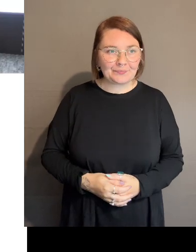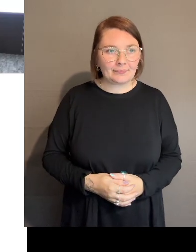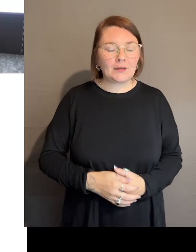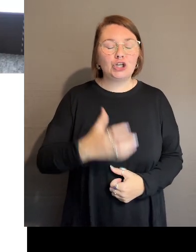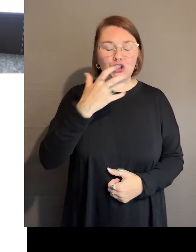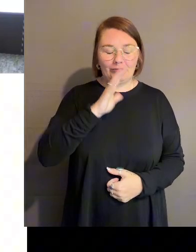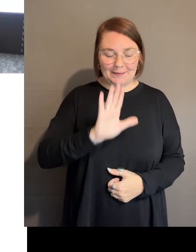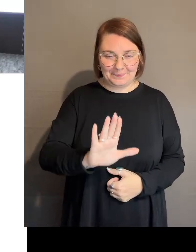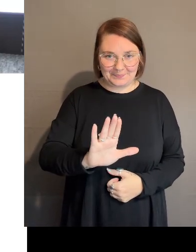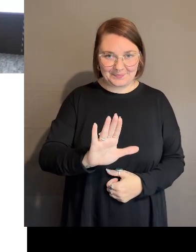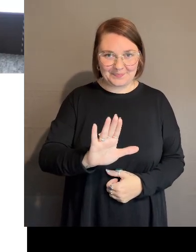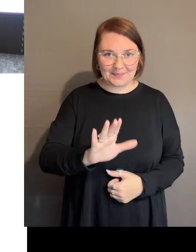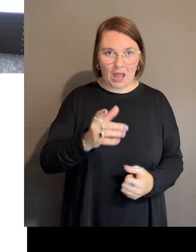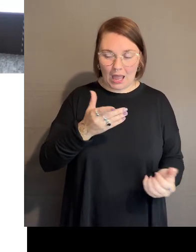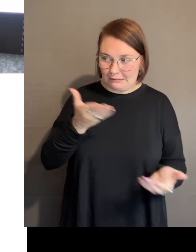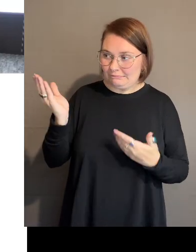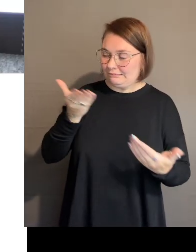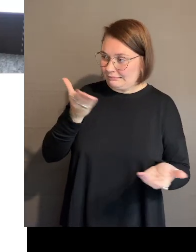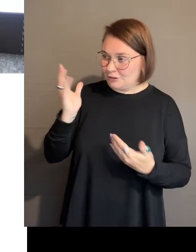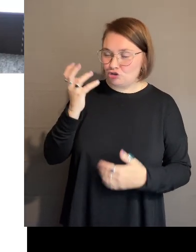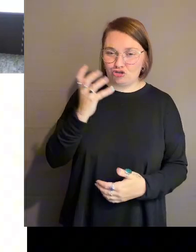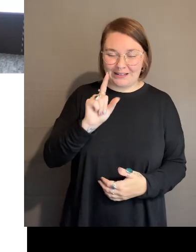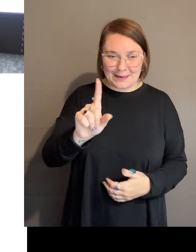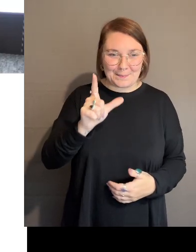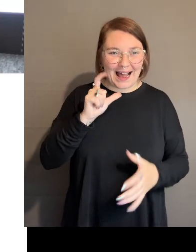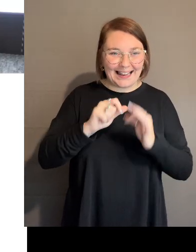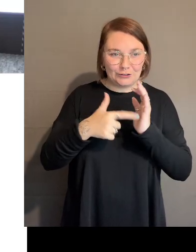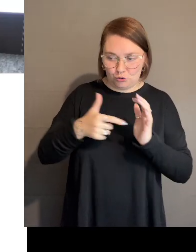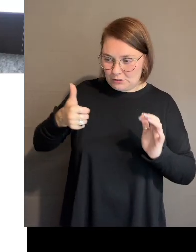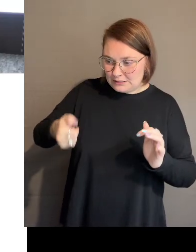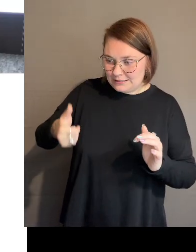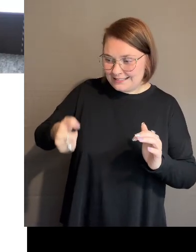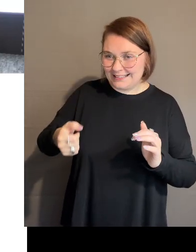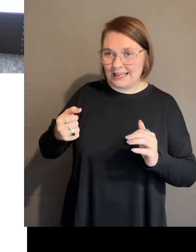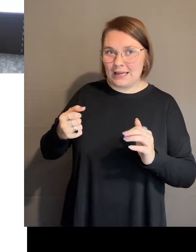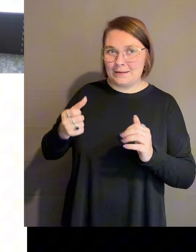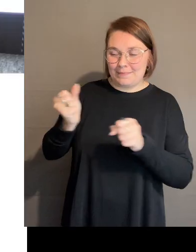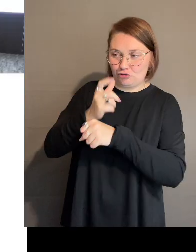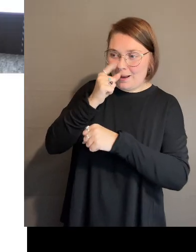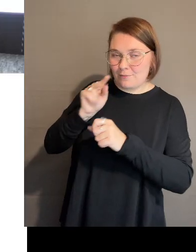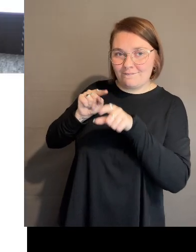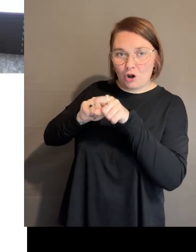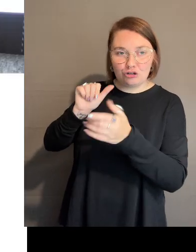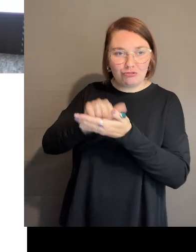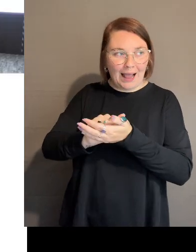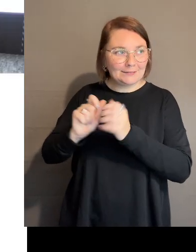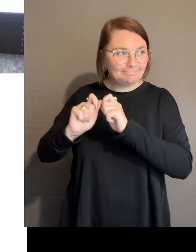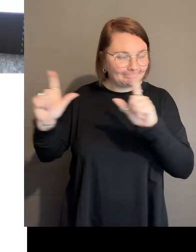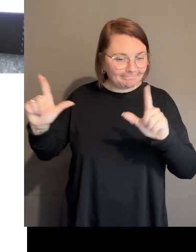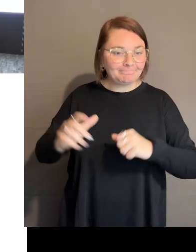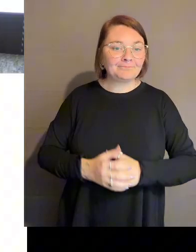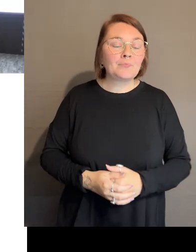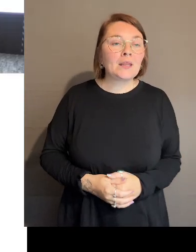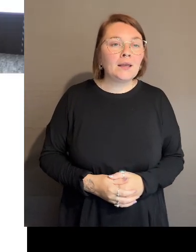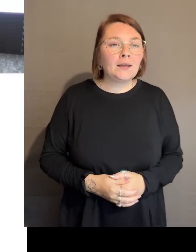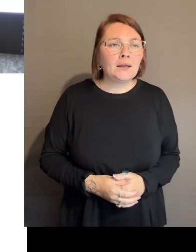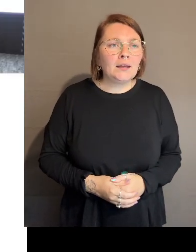I'm sorry I keep looking over here, but… I have to see what I'm talking about here. So yeah.